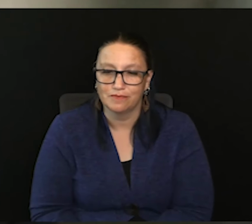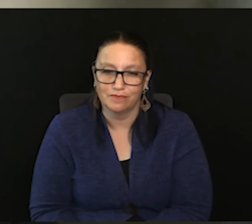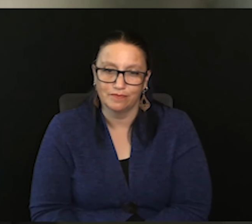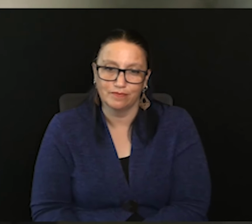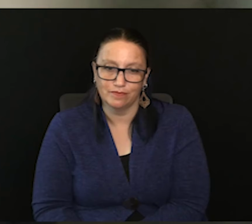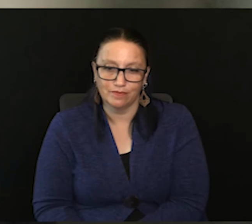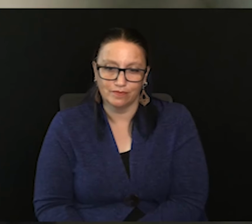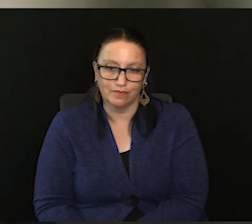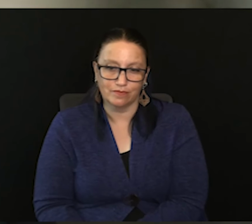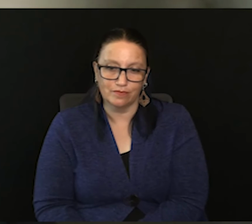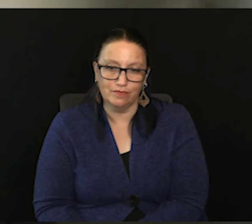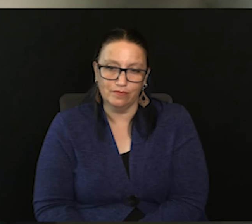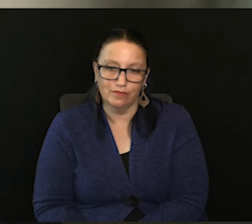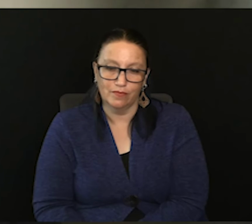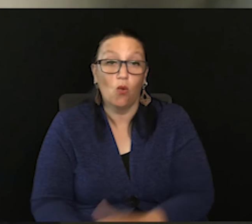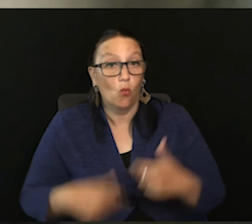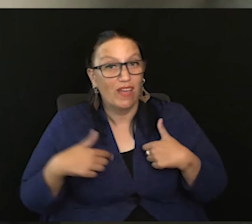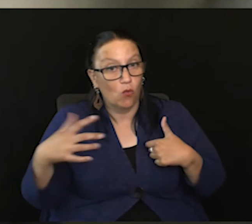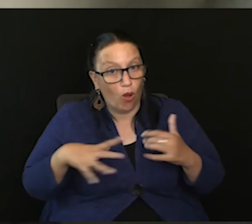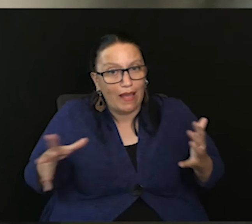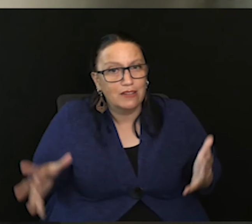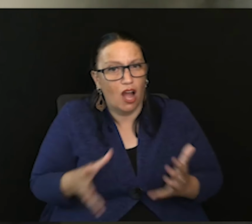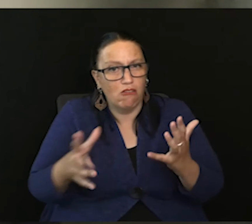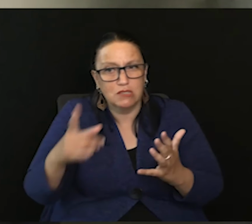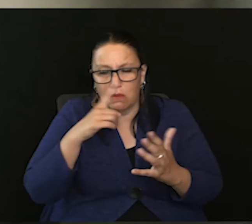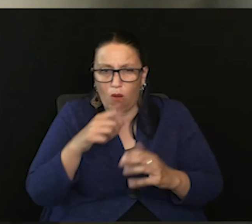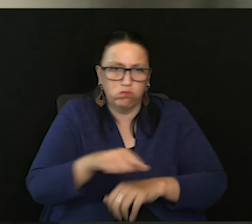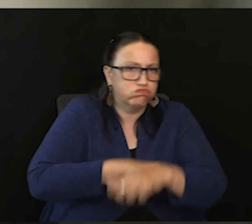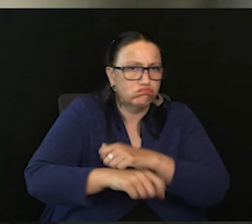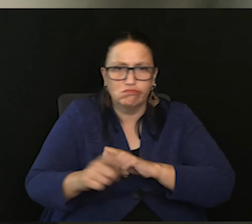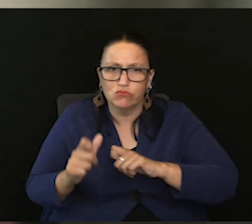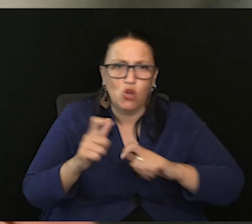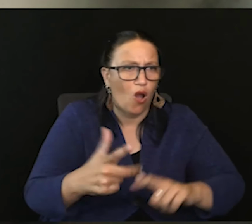So it's, in particular, to encourage those local actions.